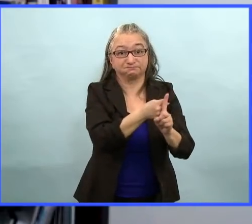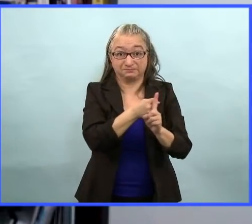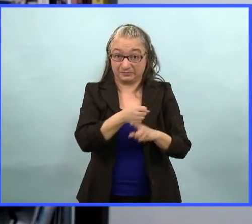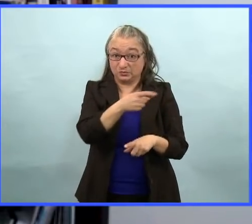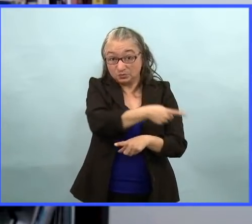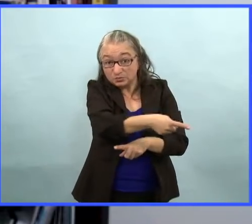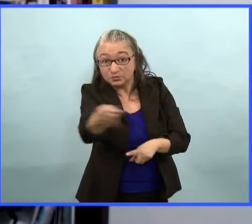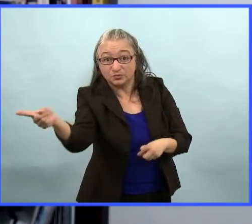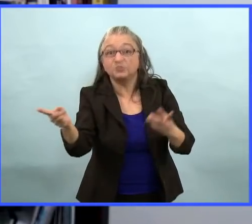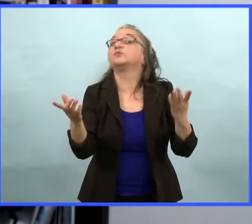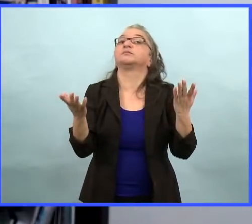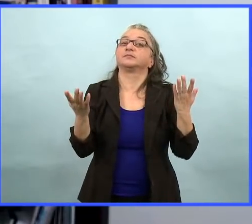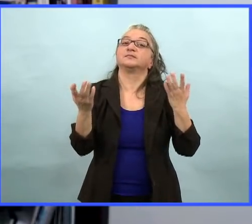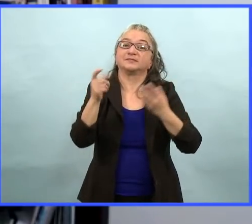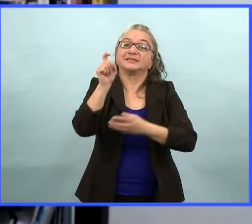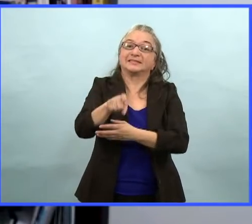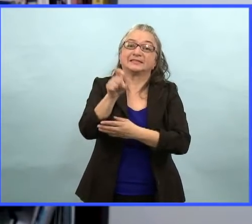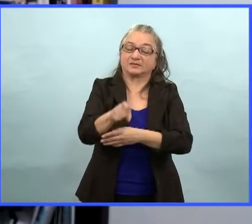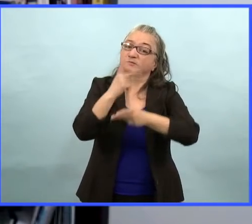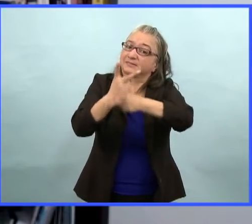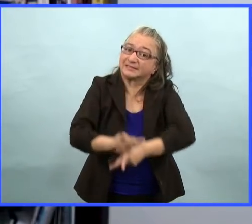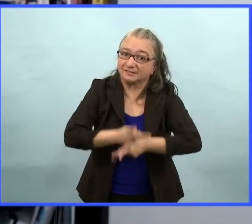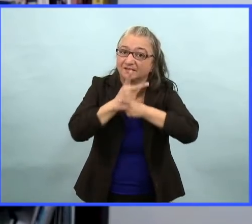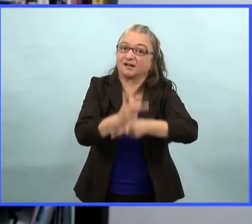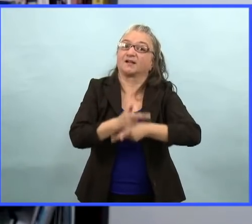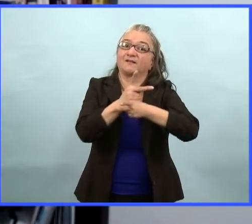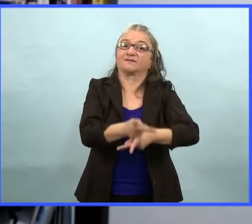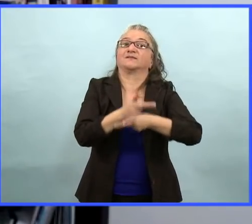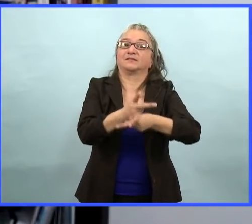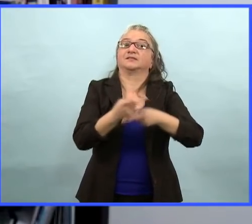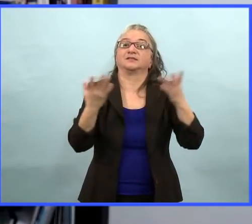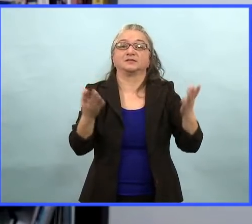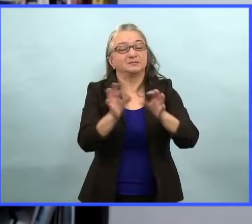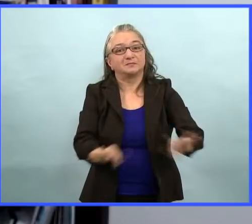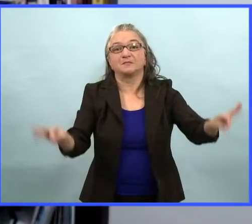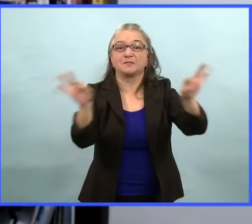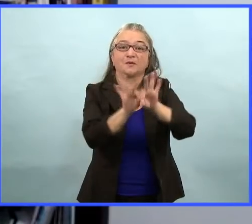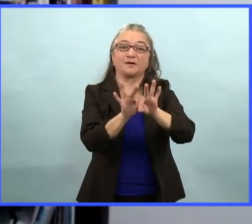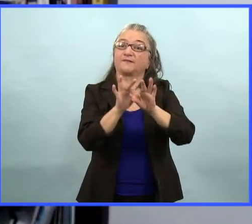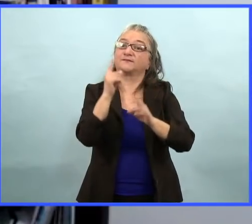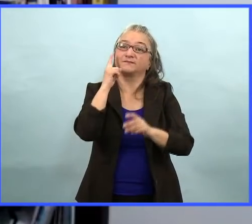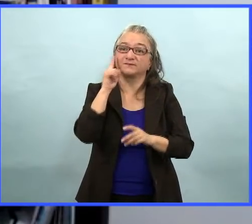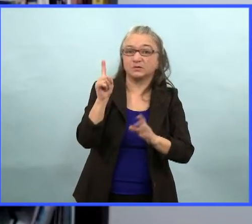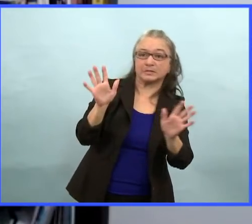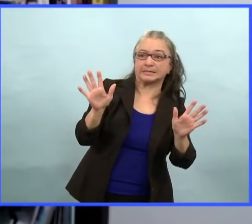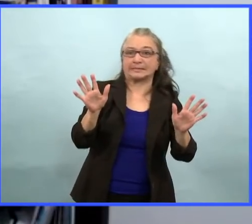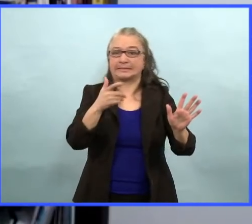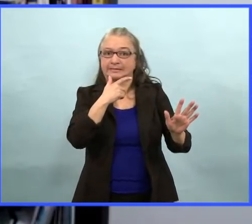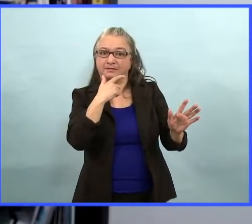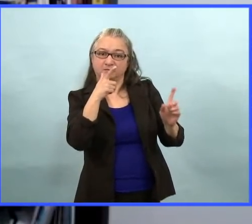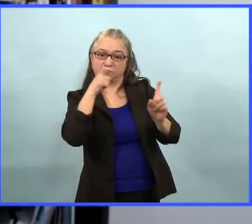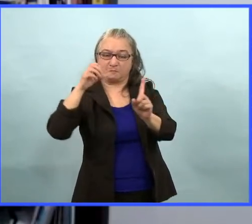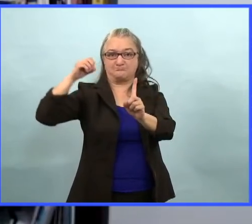be cautious and consider what exposures um may put them at highest risk so